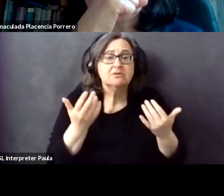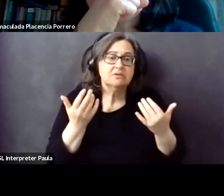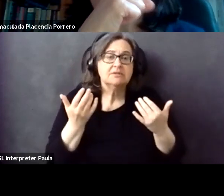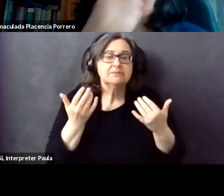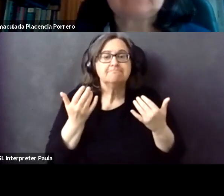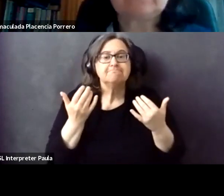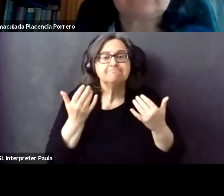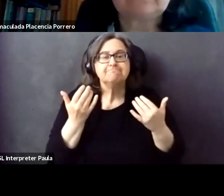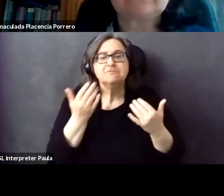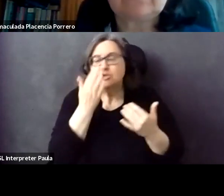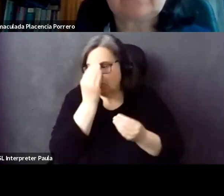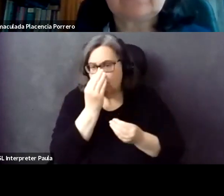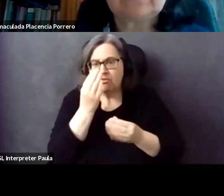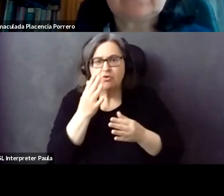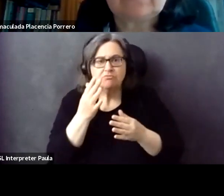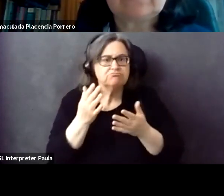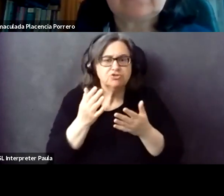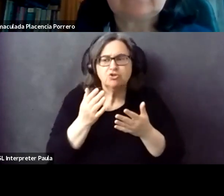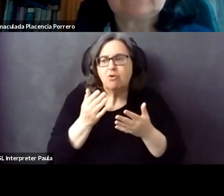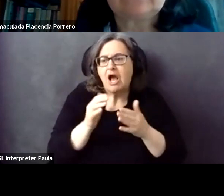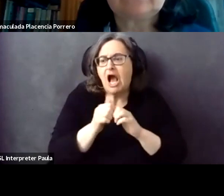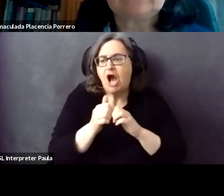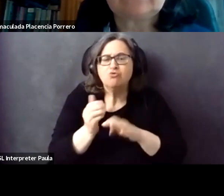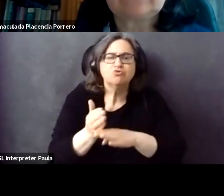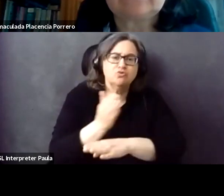miss because you are not accessible to everybody.